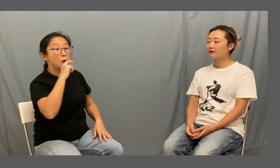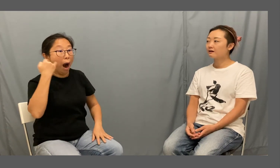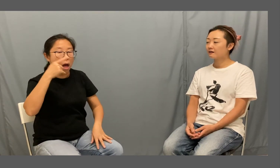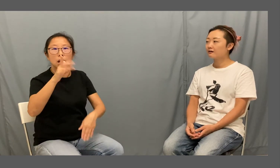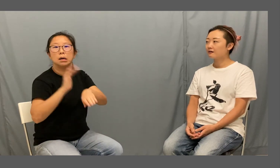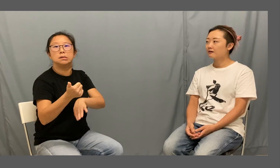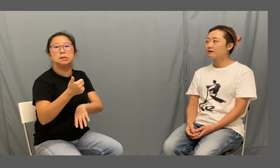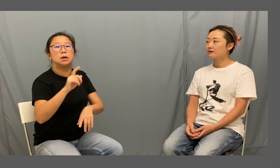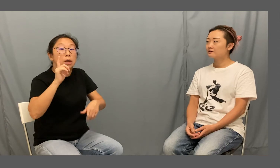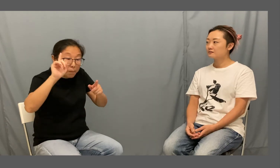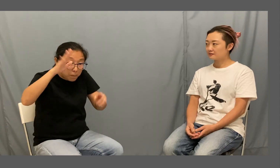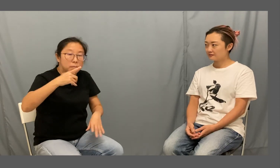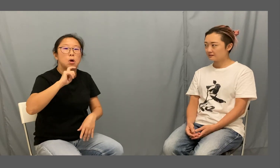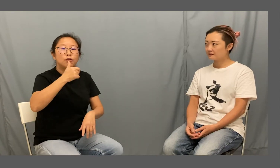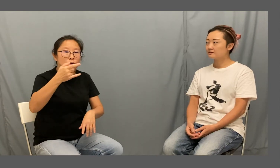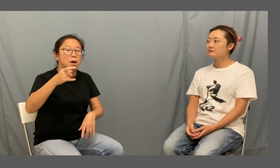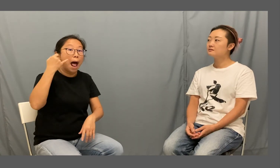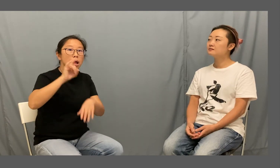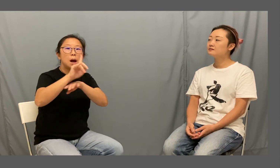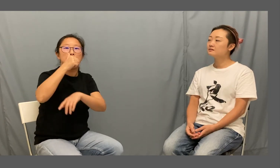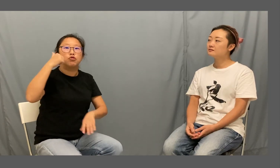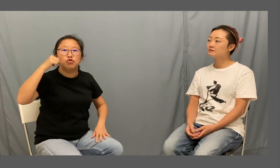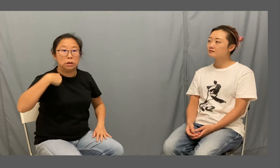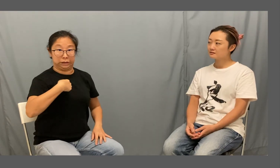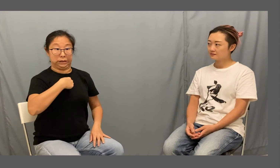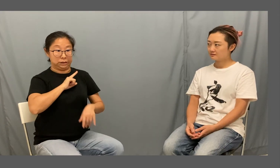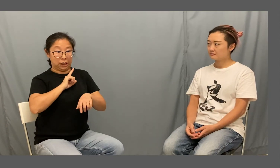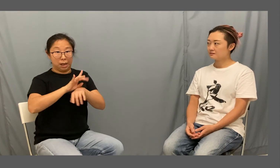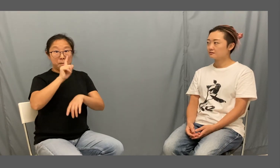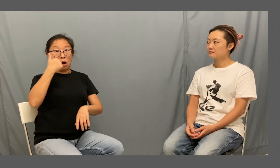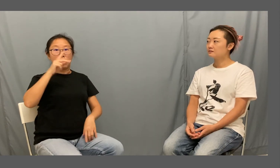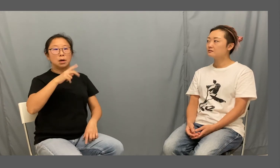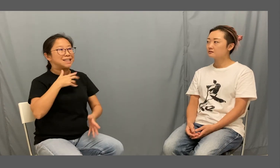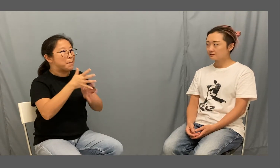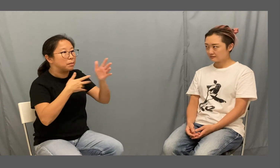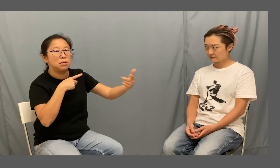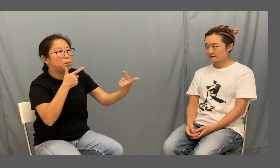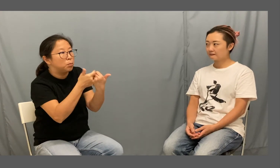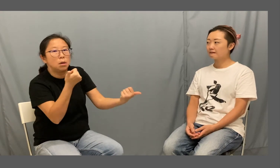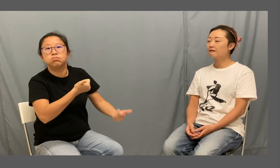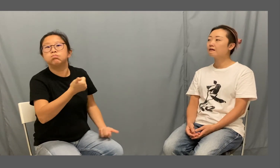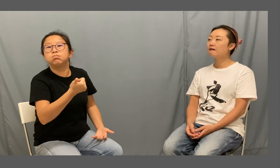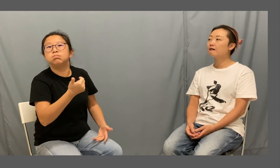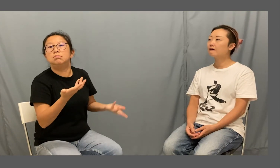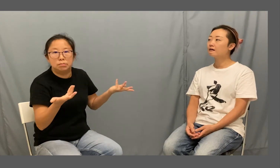Deaf people born to Deaf parents could interpret from or into natural signing